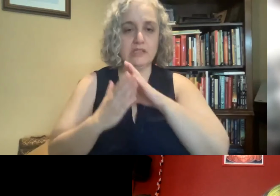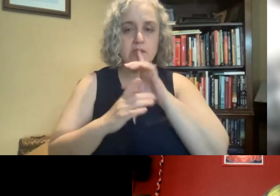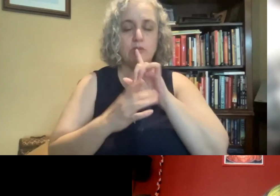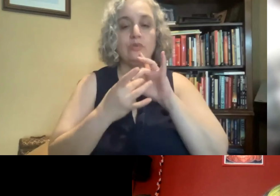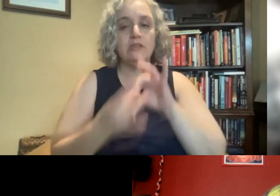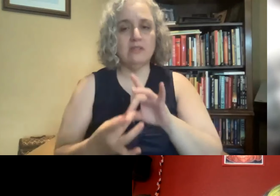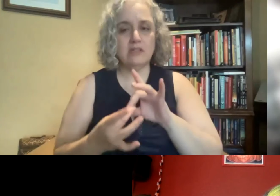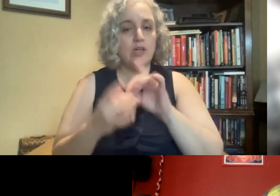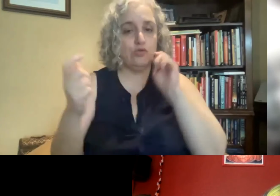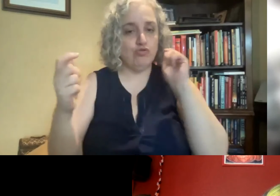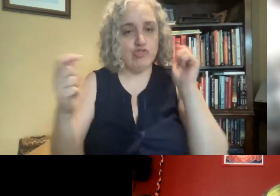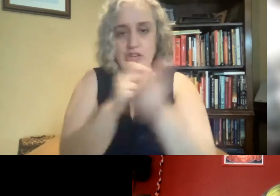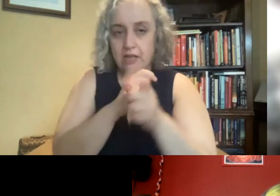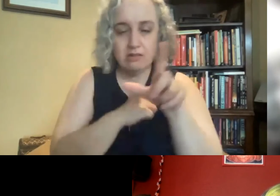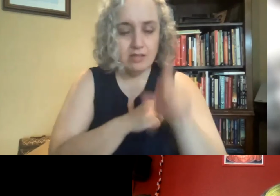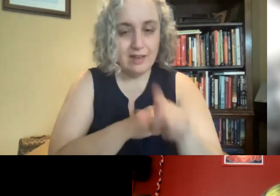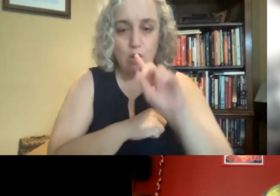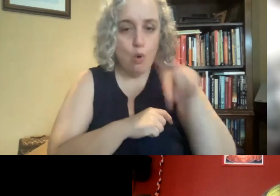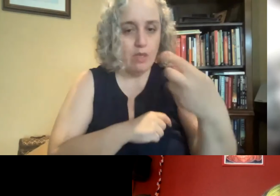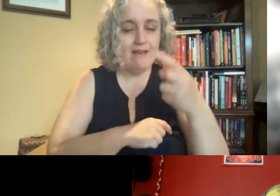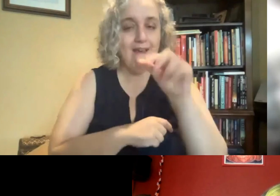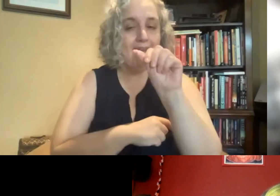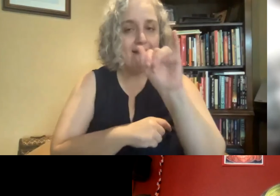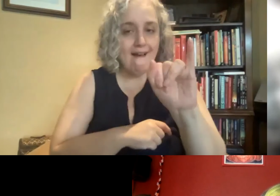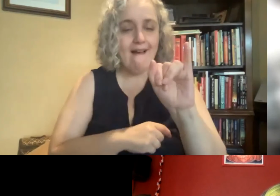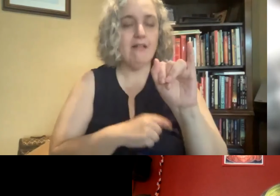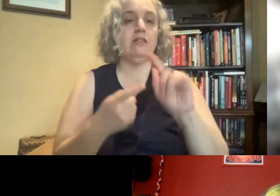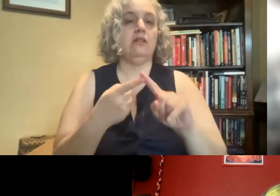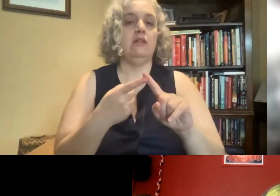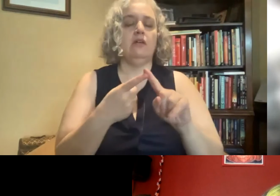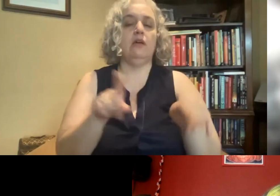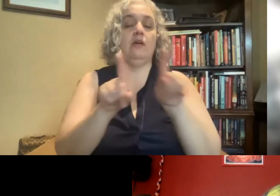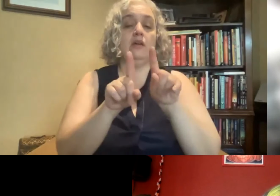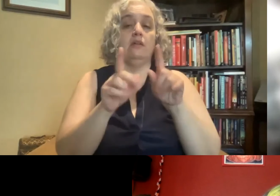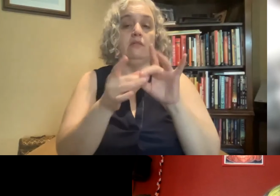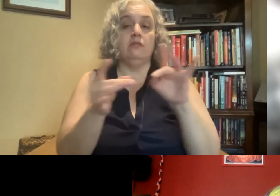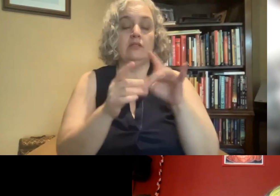not just the AI and one of the things we frequently say in the week count project